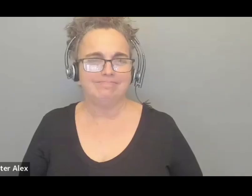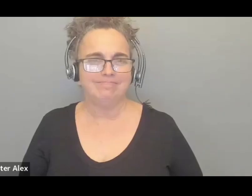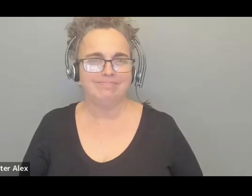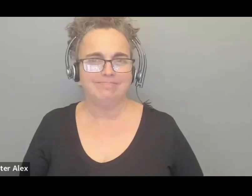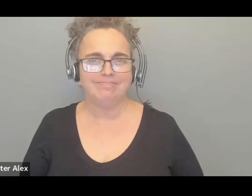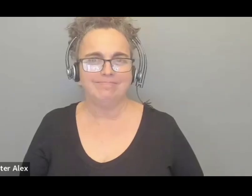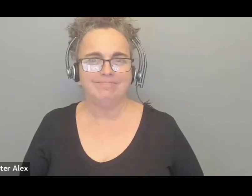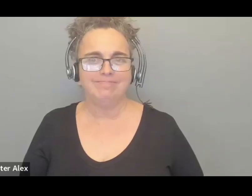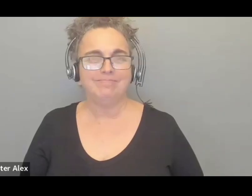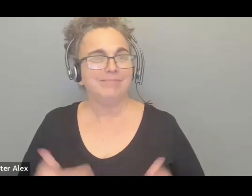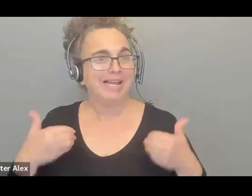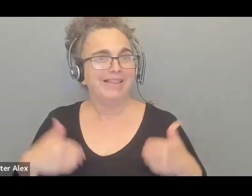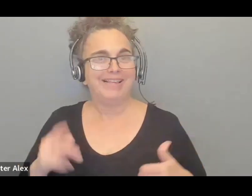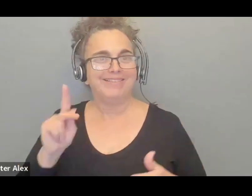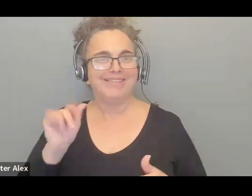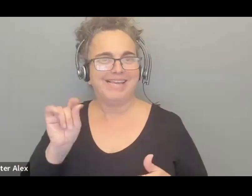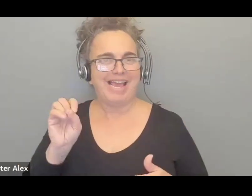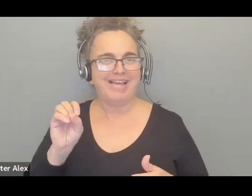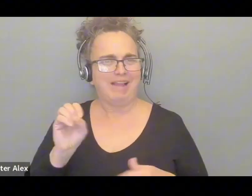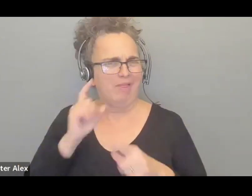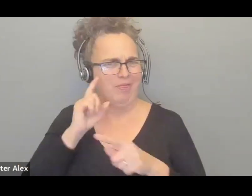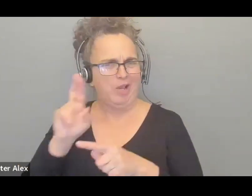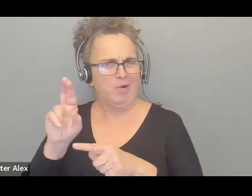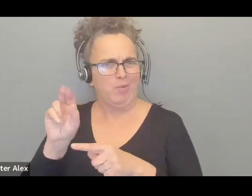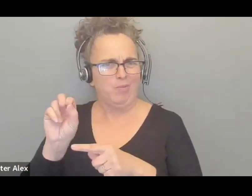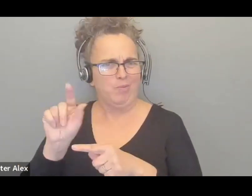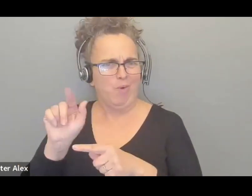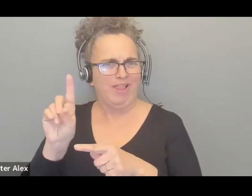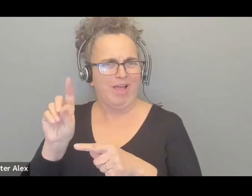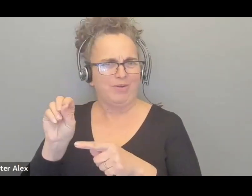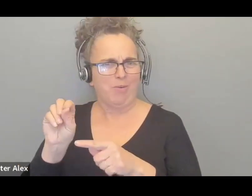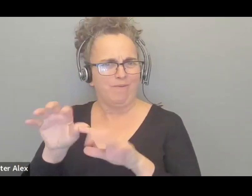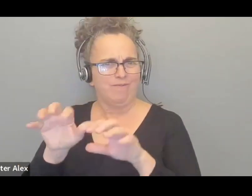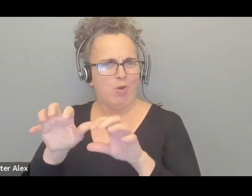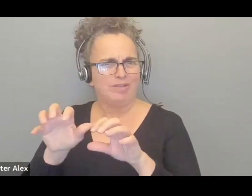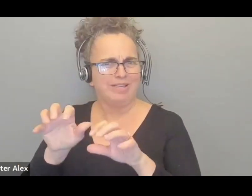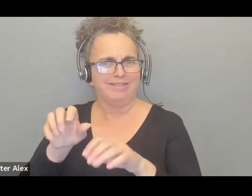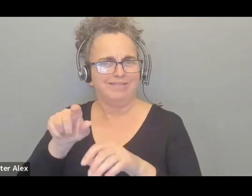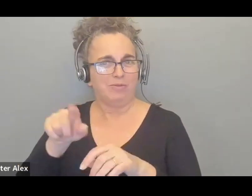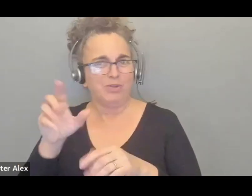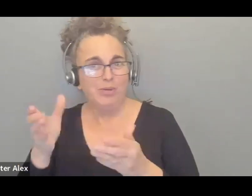This is Kate. I think Rolando might have frozen. Oh, is he here? Okay. Yeah.